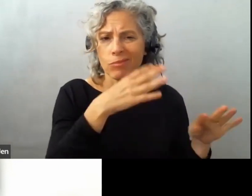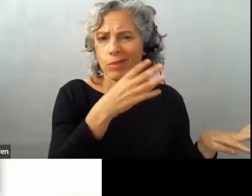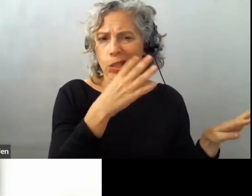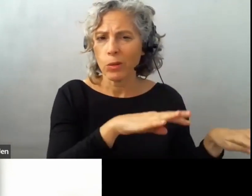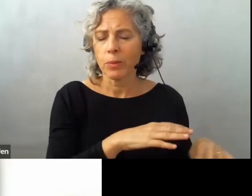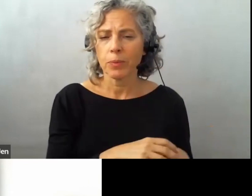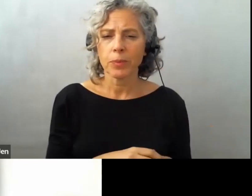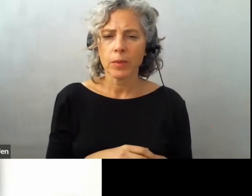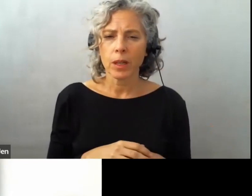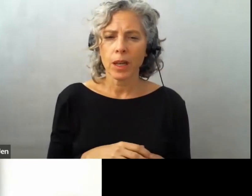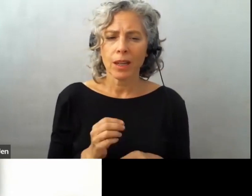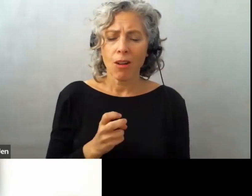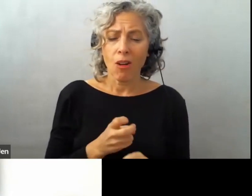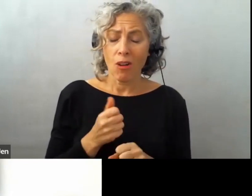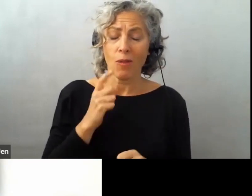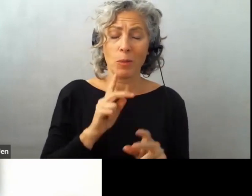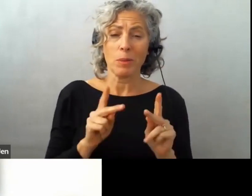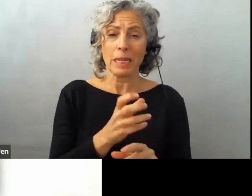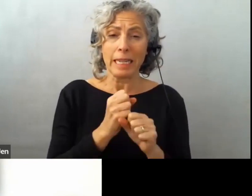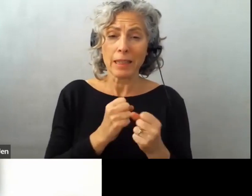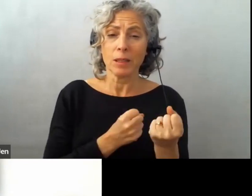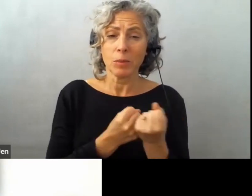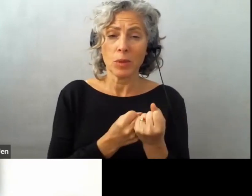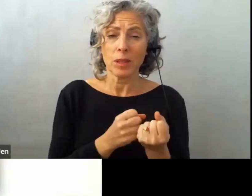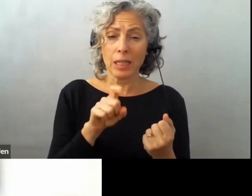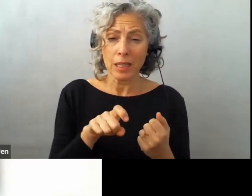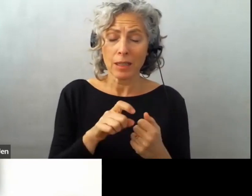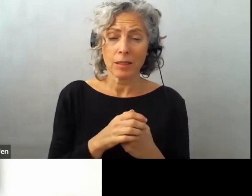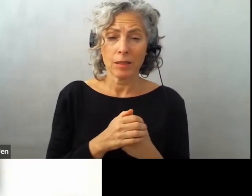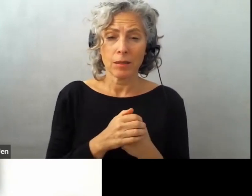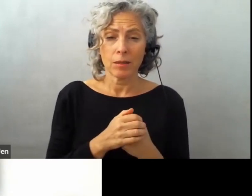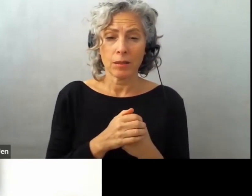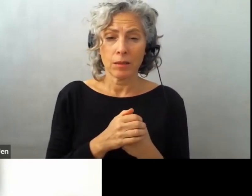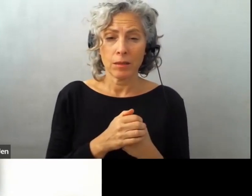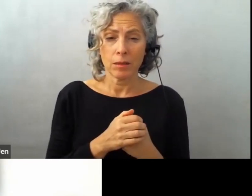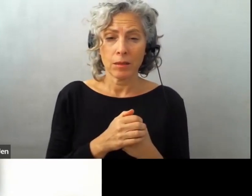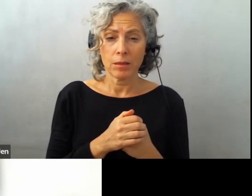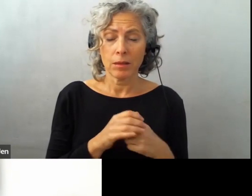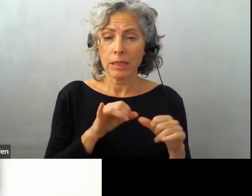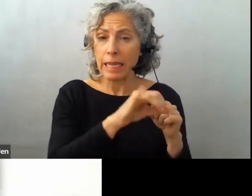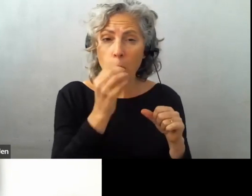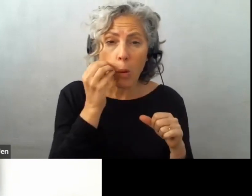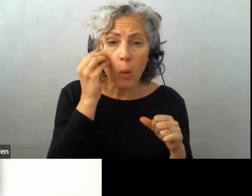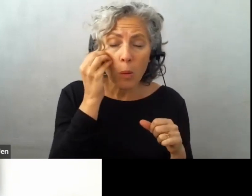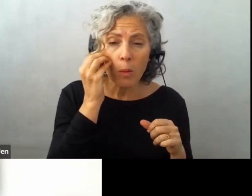harder for a lot of people to get the support, they need to get to stay at home rather than going rather than going into an